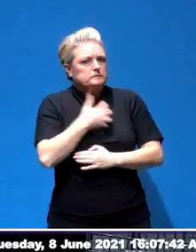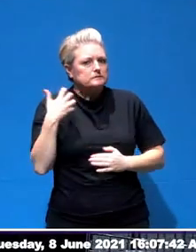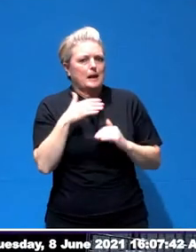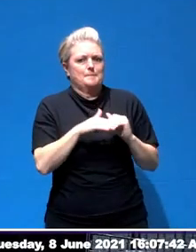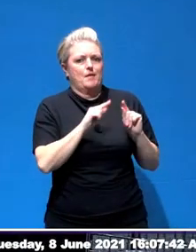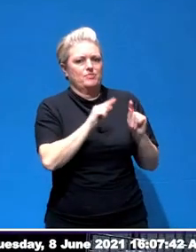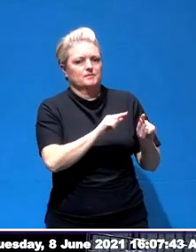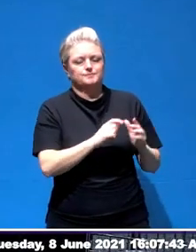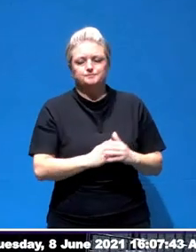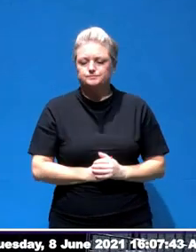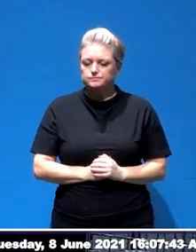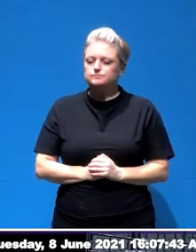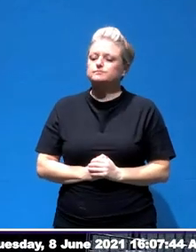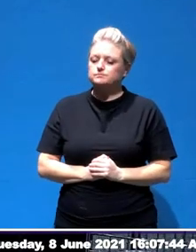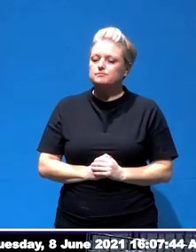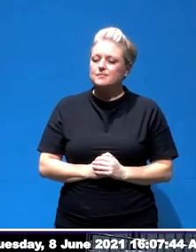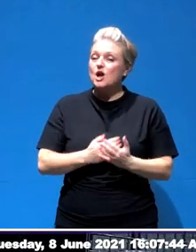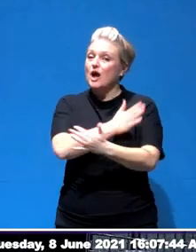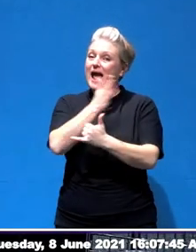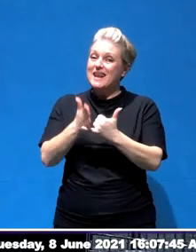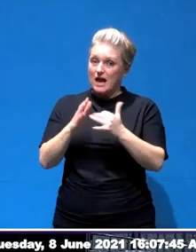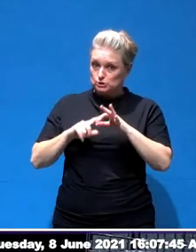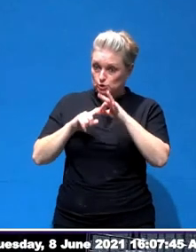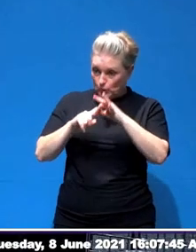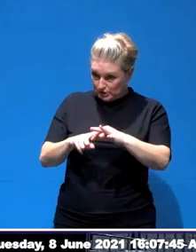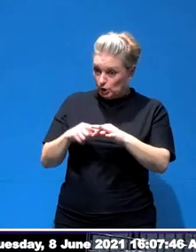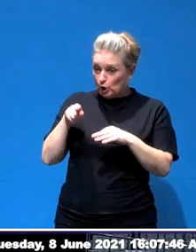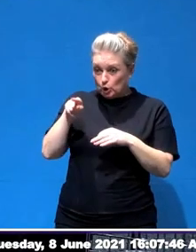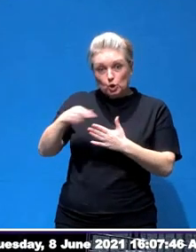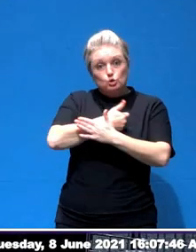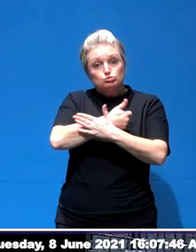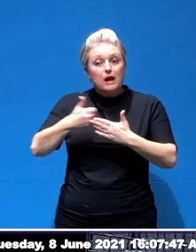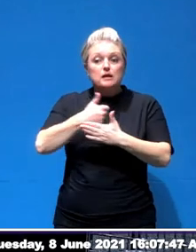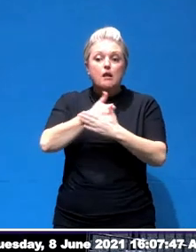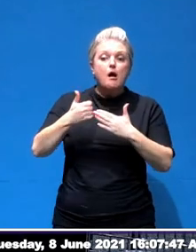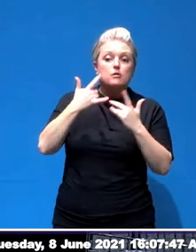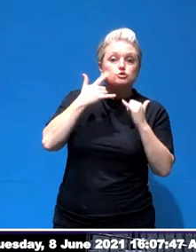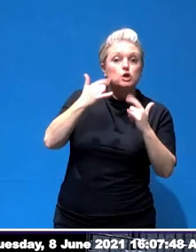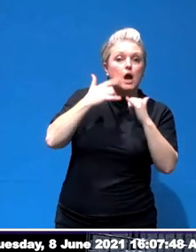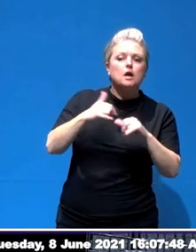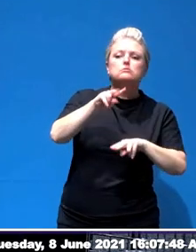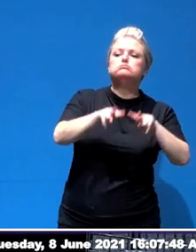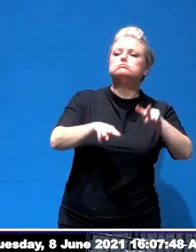Are you monitoring to see if that practice, training, aim is actually